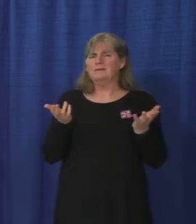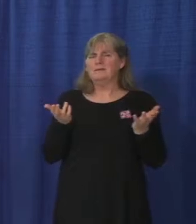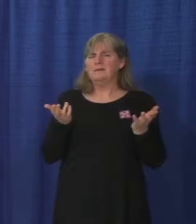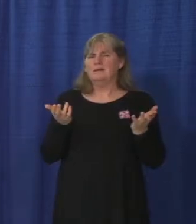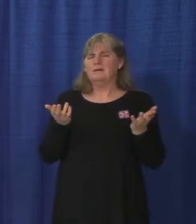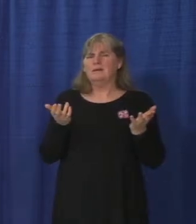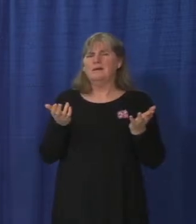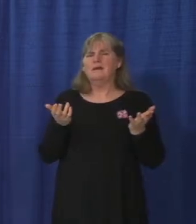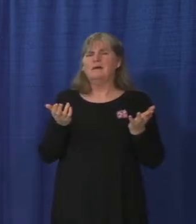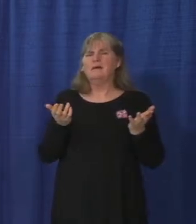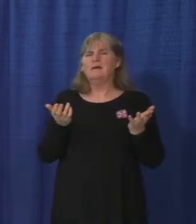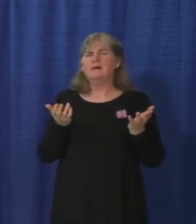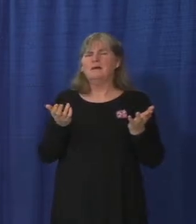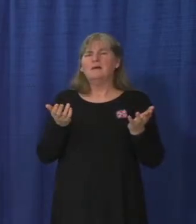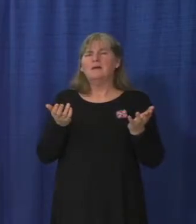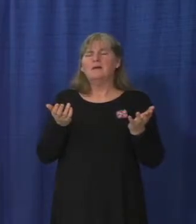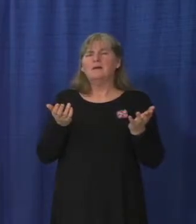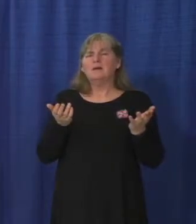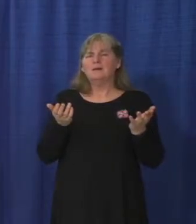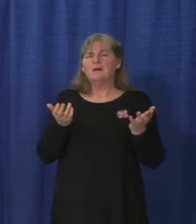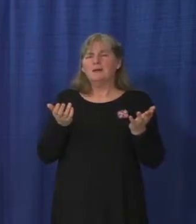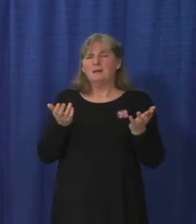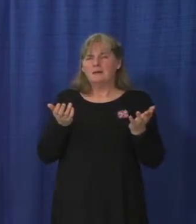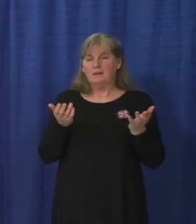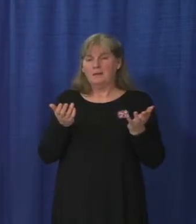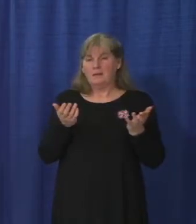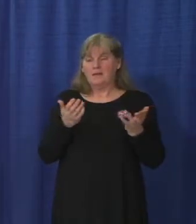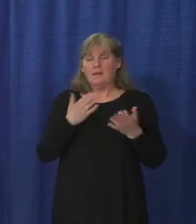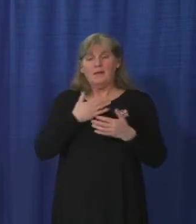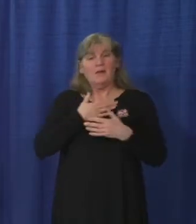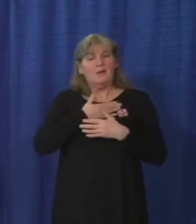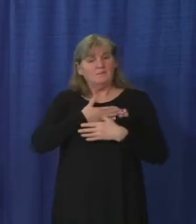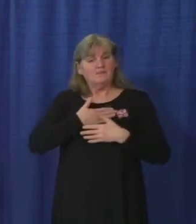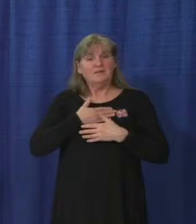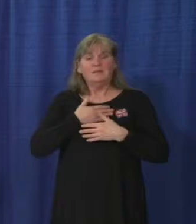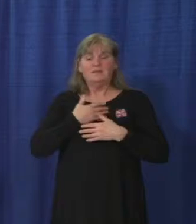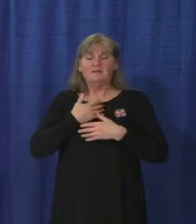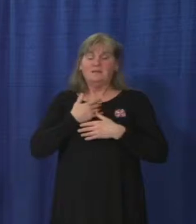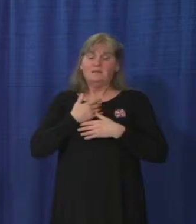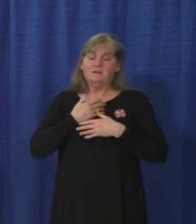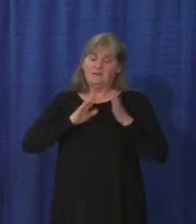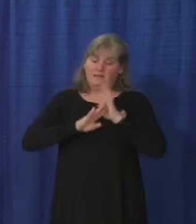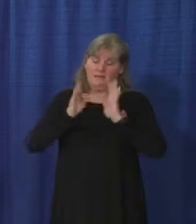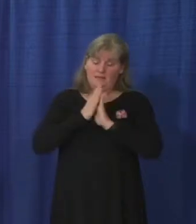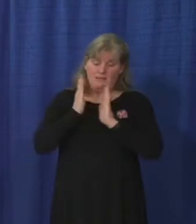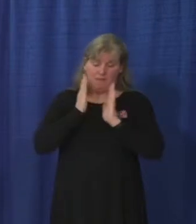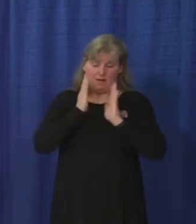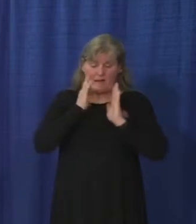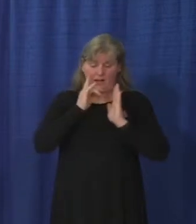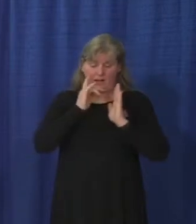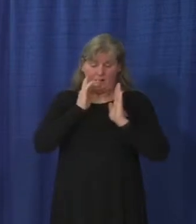jurisdictions, please make sure you have strategy to get your staff vaccinated, it'll be important.